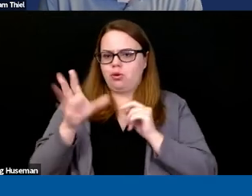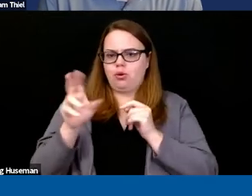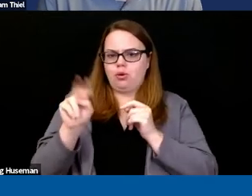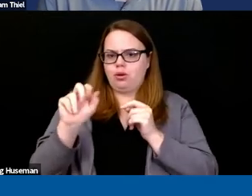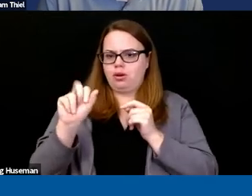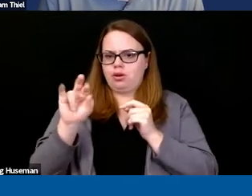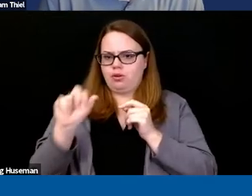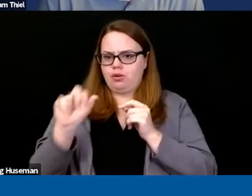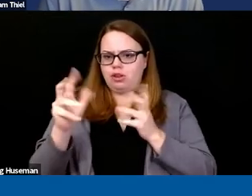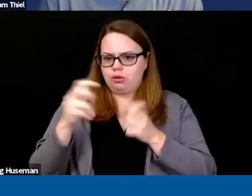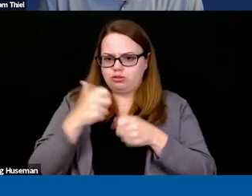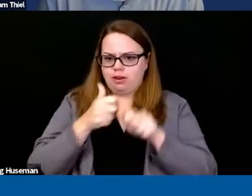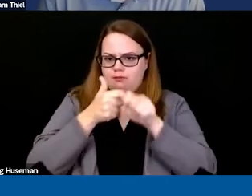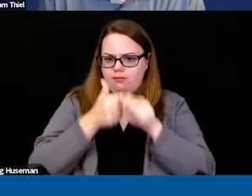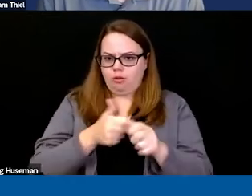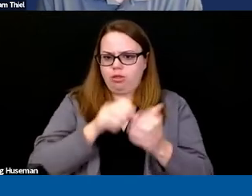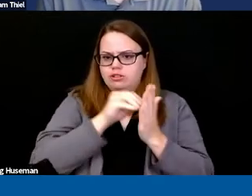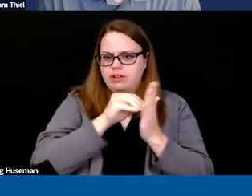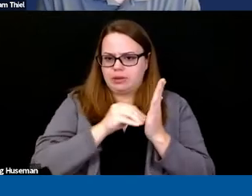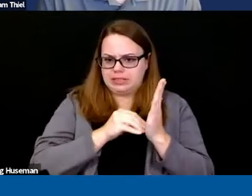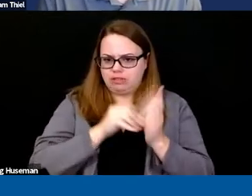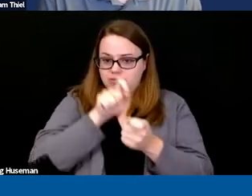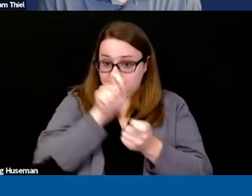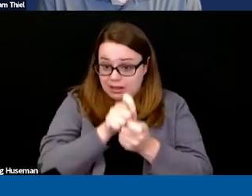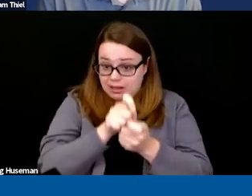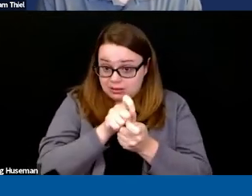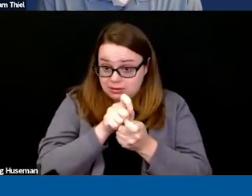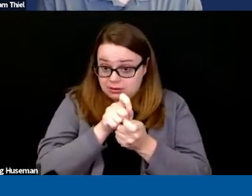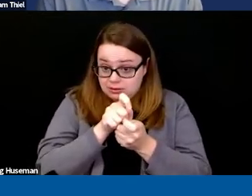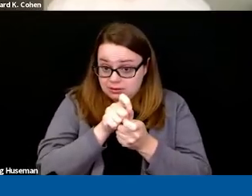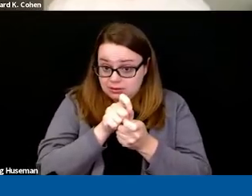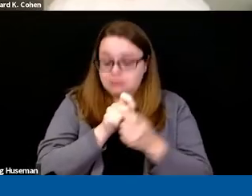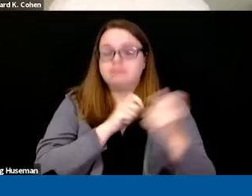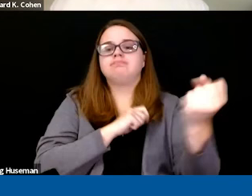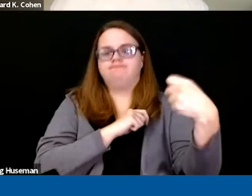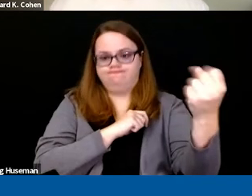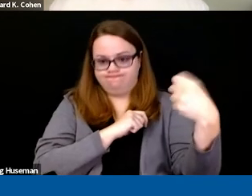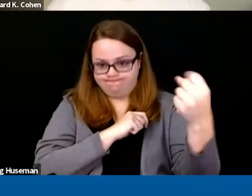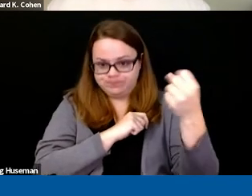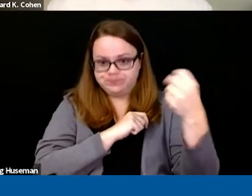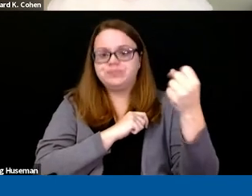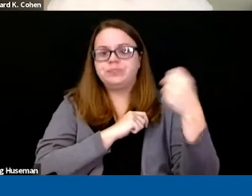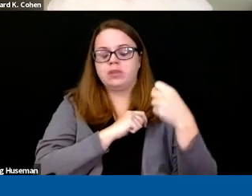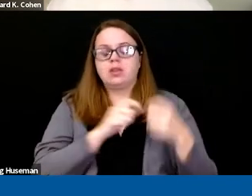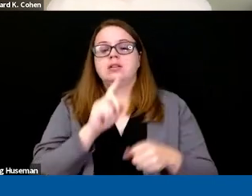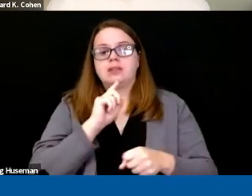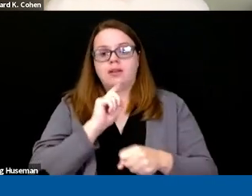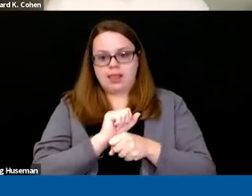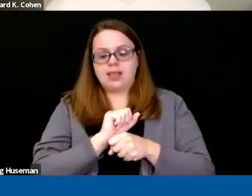and you want to try to follow the documentation to the letter, correct?" Yes, so definitely as I mentioned multiple times,